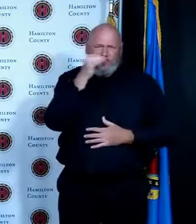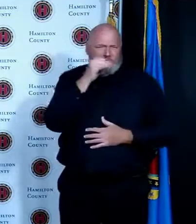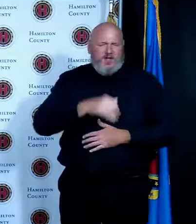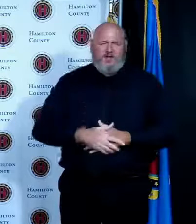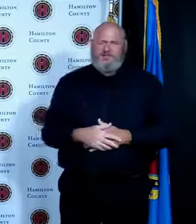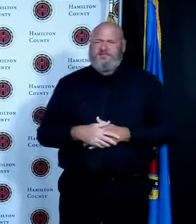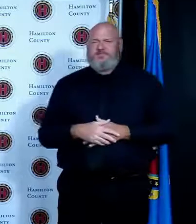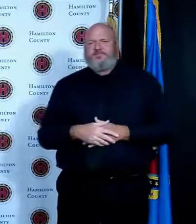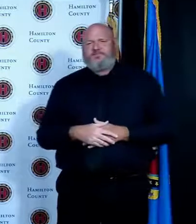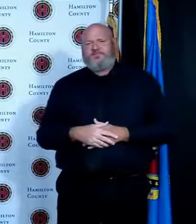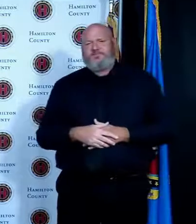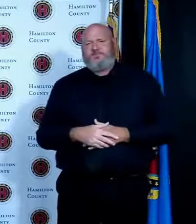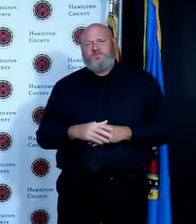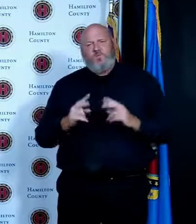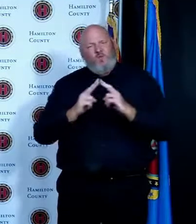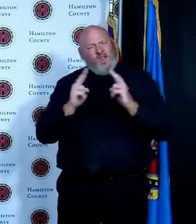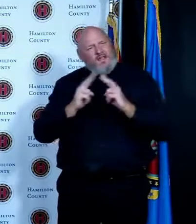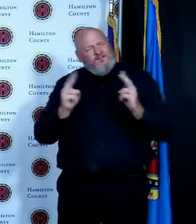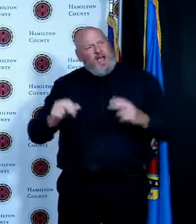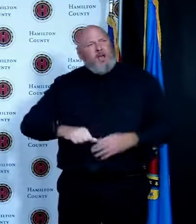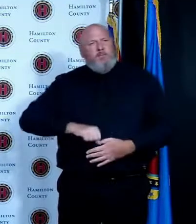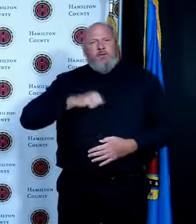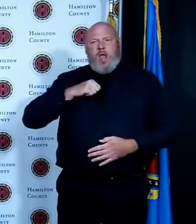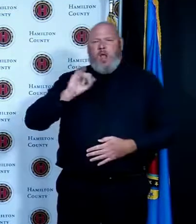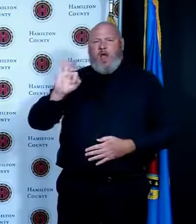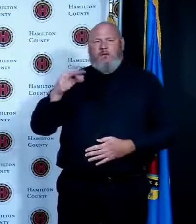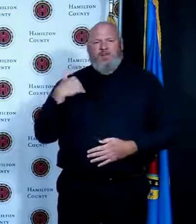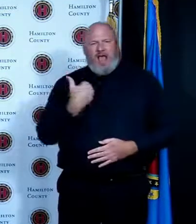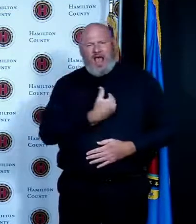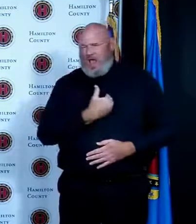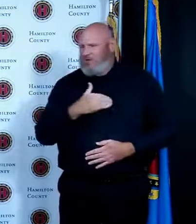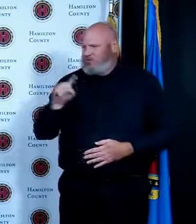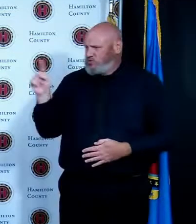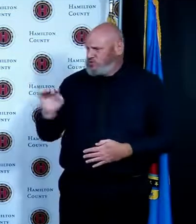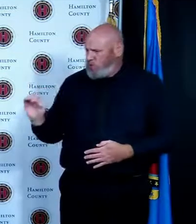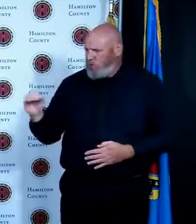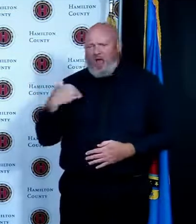go to their website for additional details so without further ado